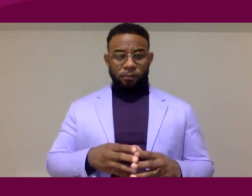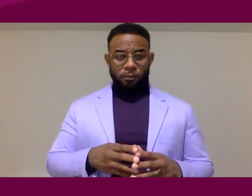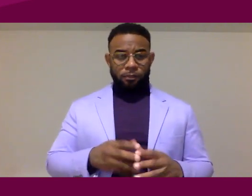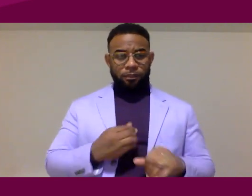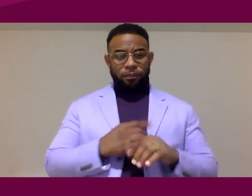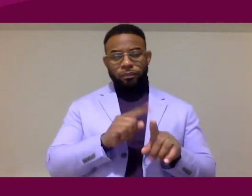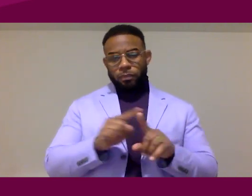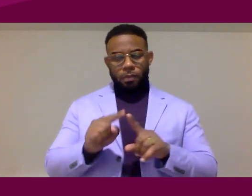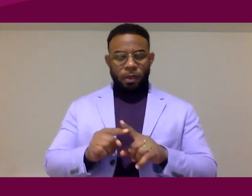as well.